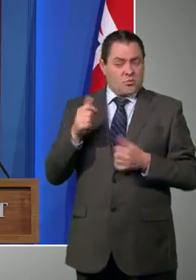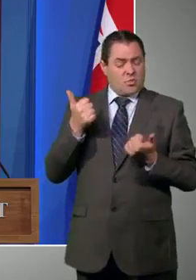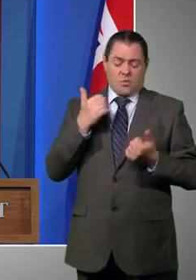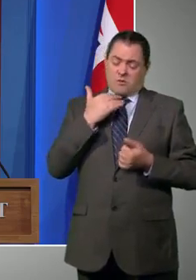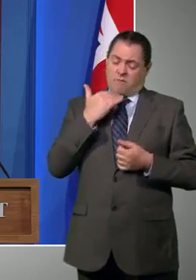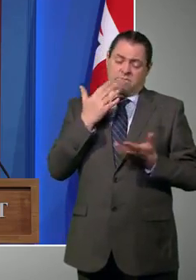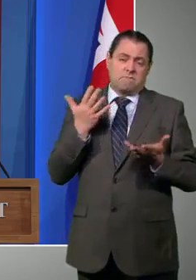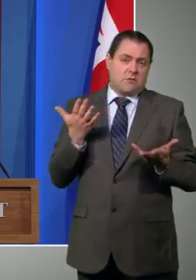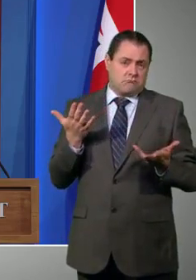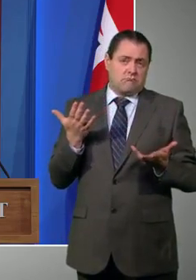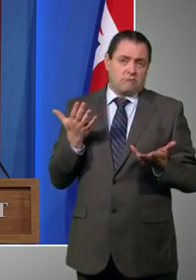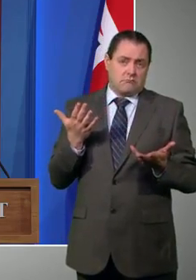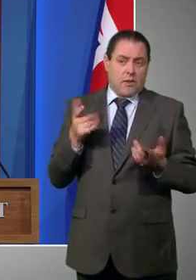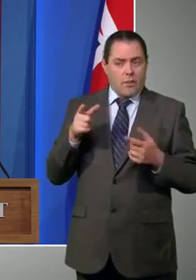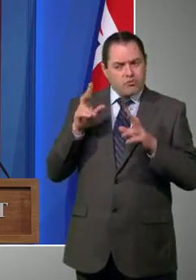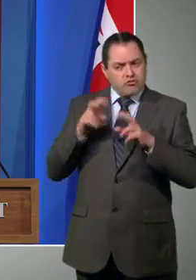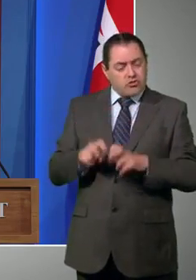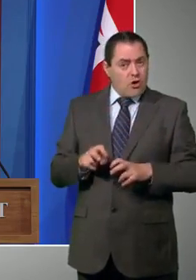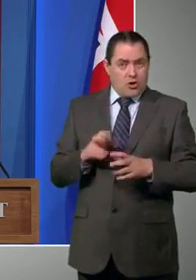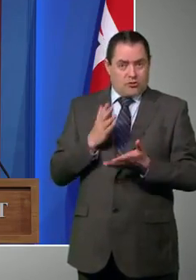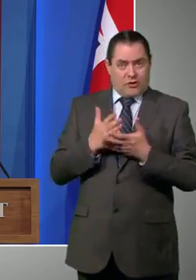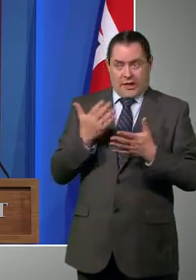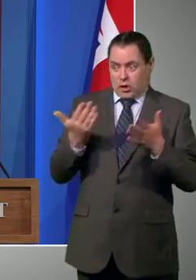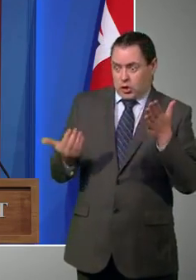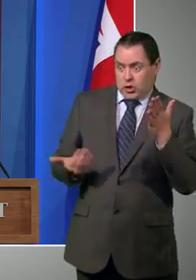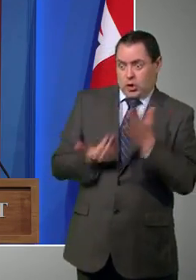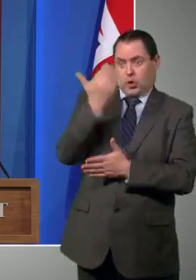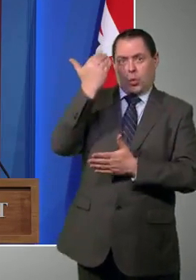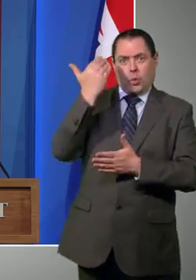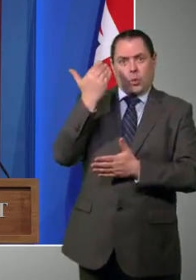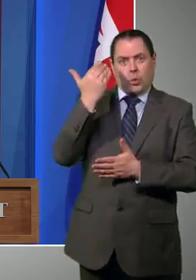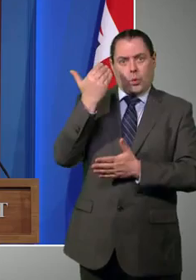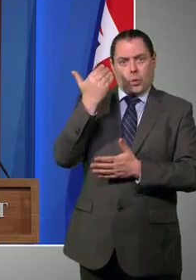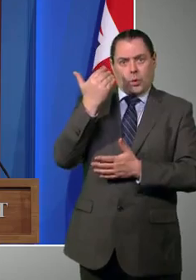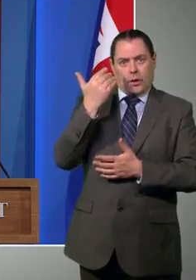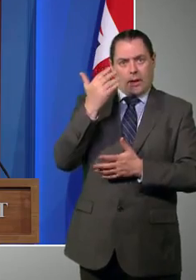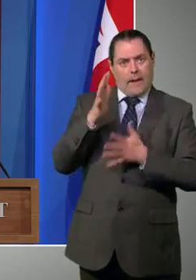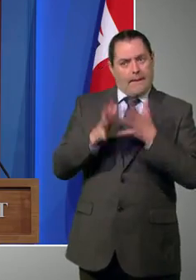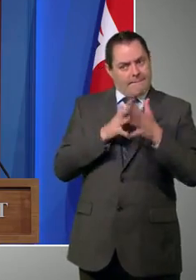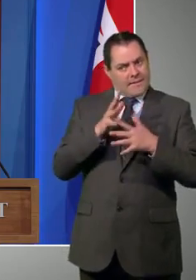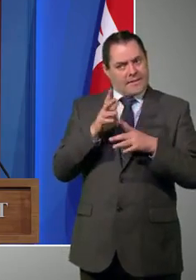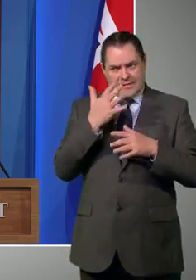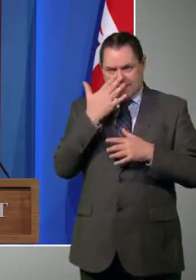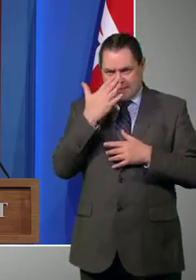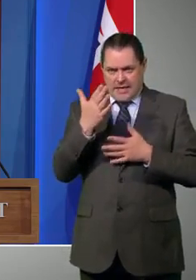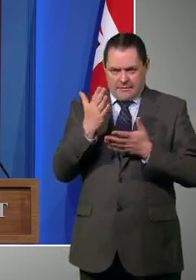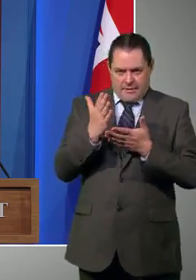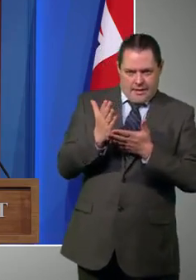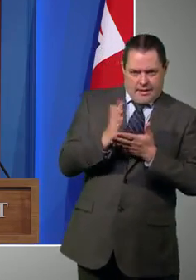those studies they're quite early ones with quite wide confidence levels so high high degrees of uncertainty. And as